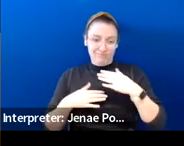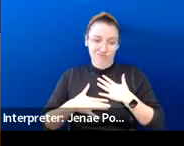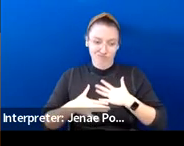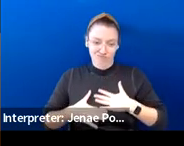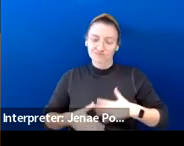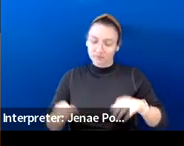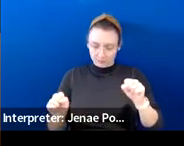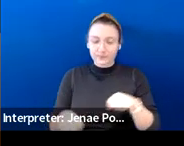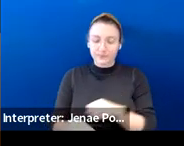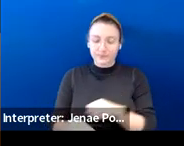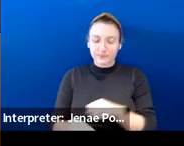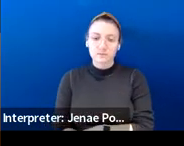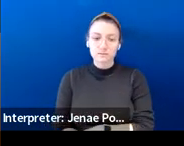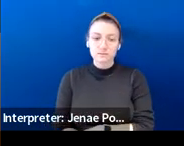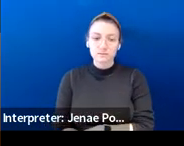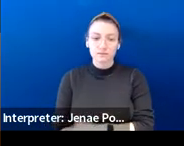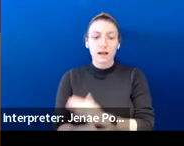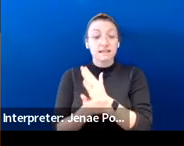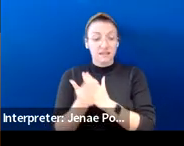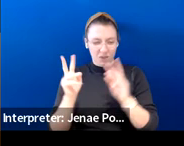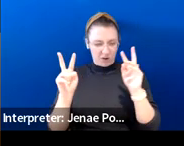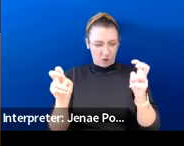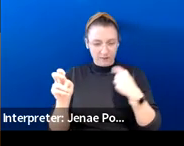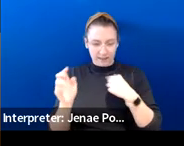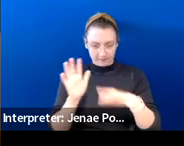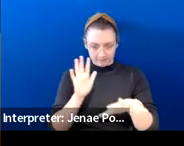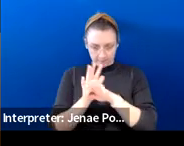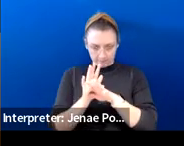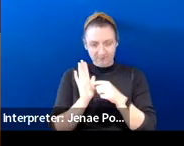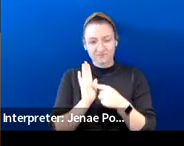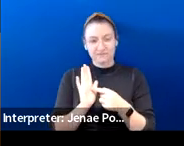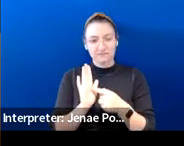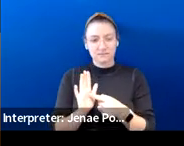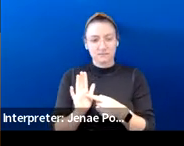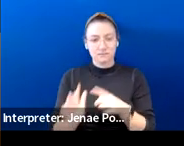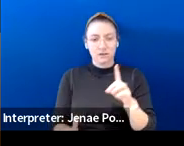So some of the ones I chose, for example, was by Dorothy